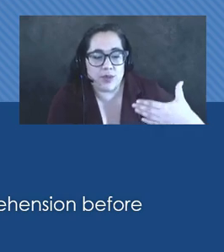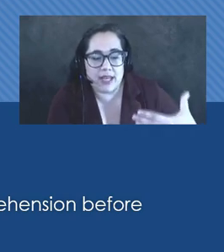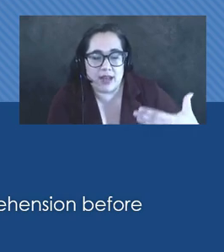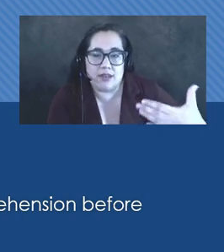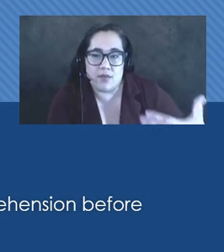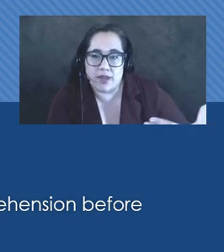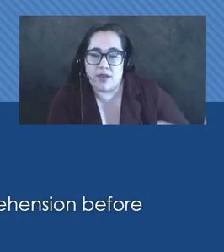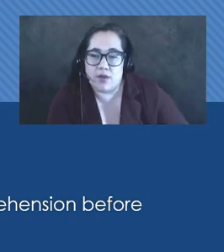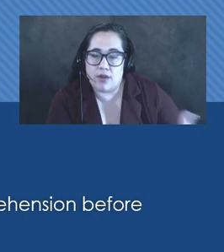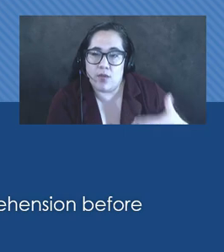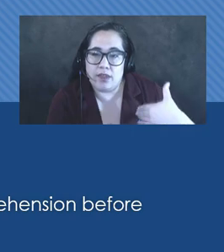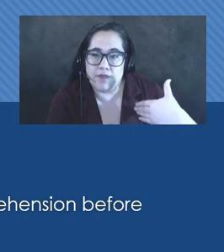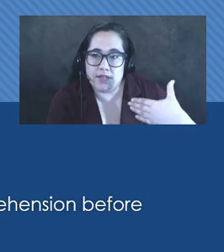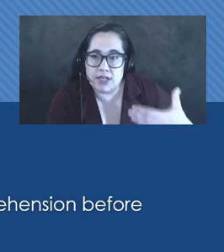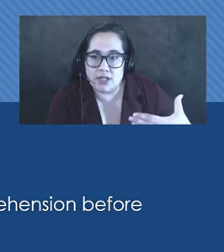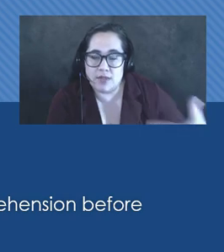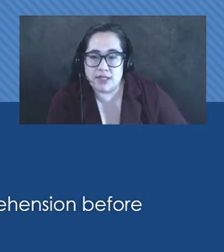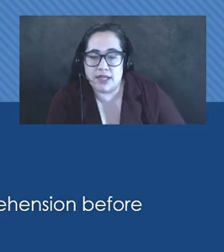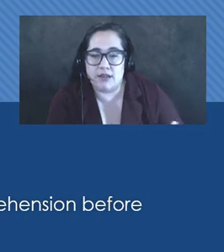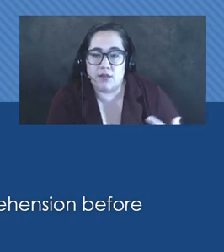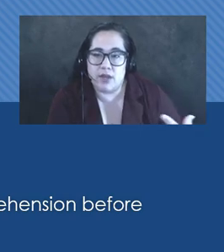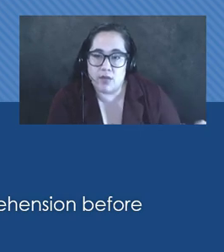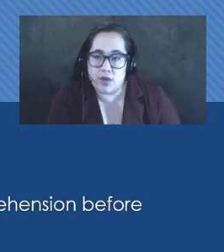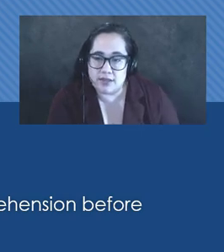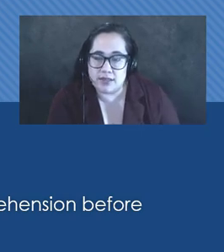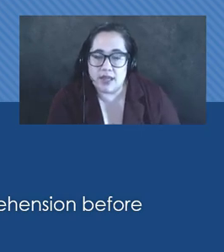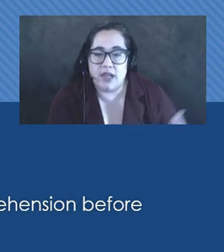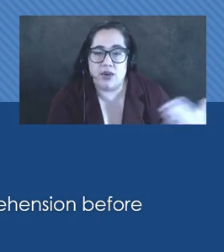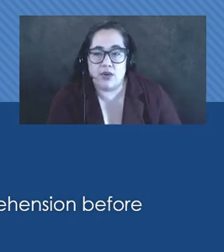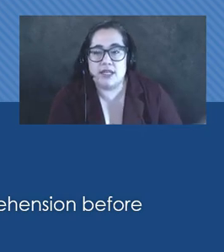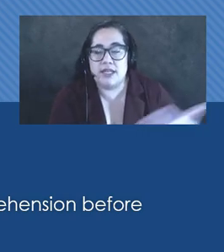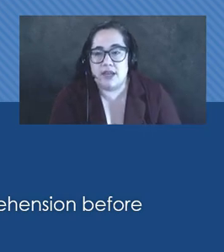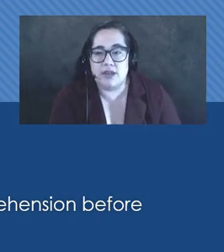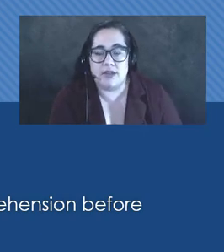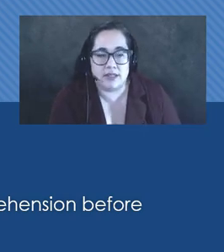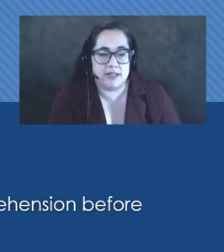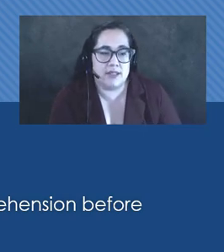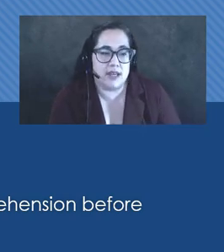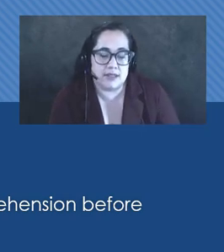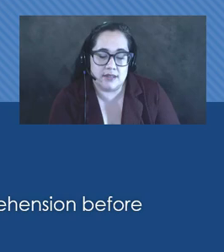were laid out the way they were why the foundation was laid out the way it was in order to get you here to this class.